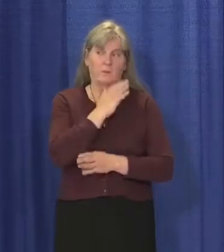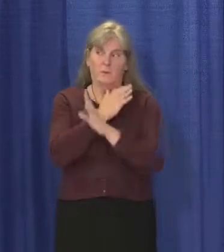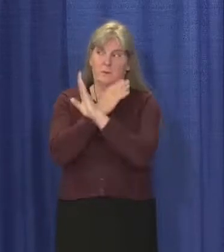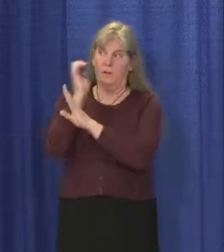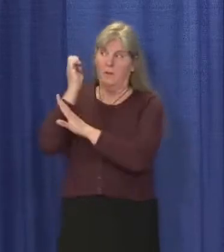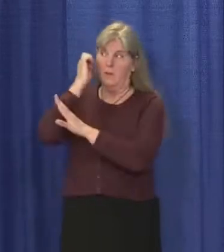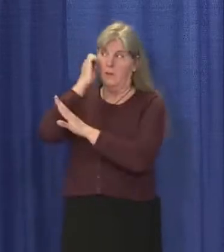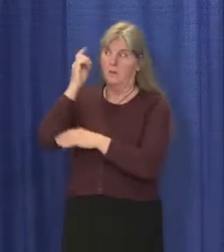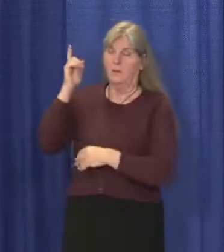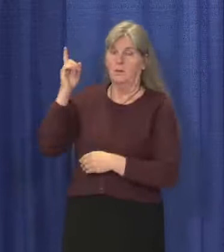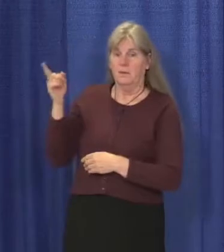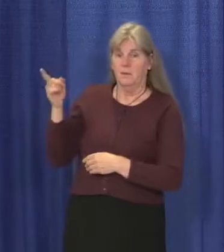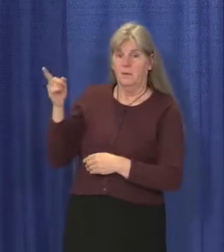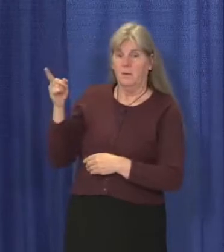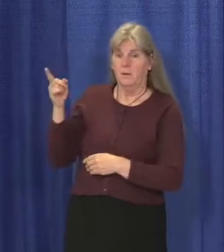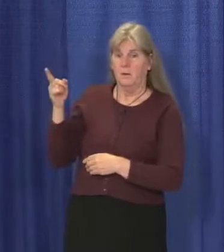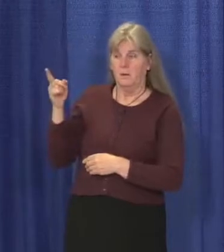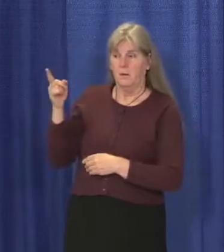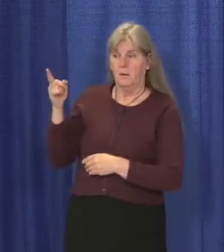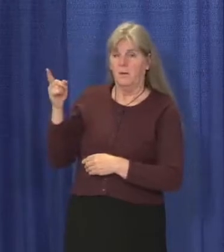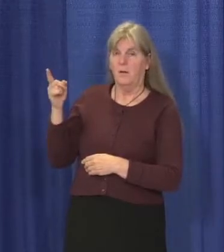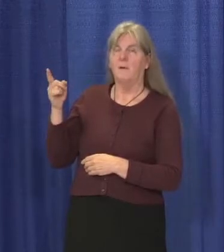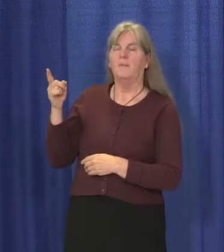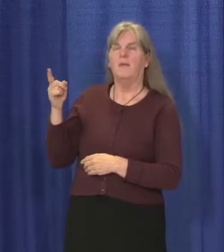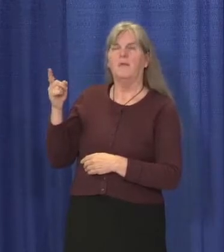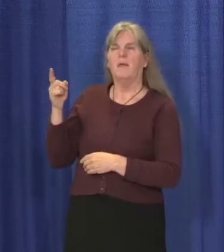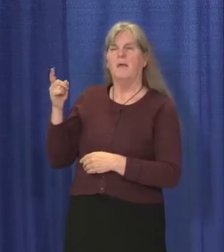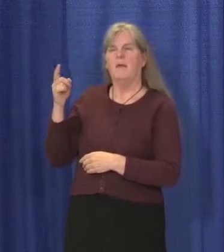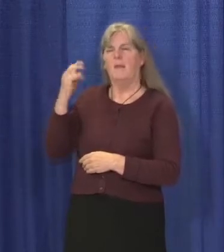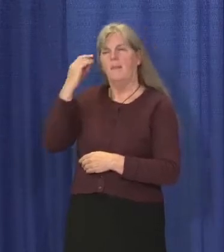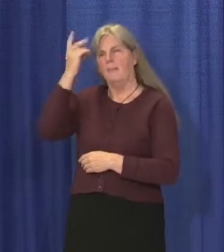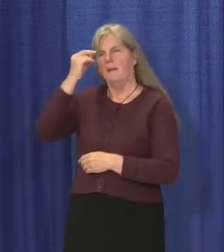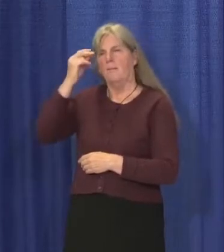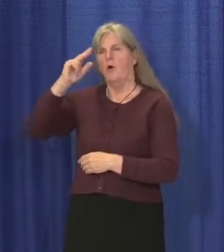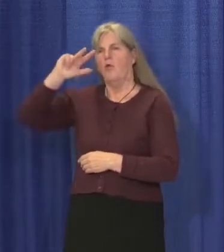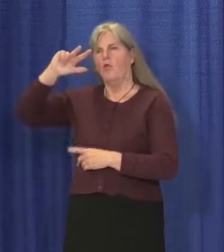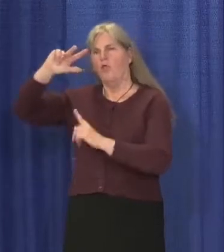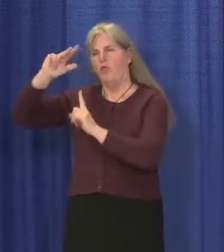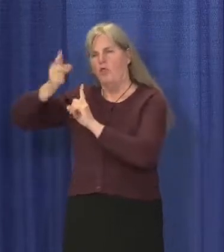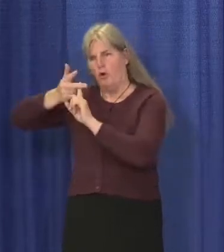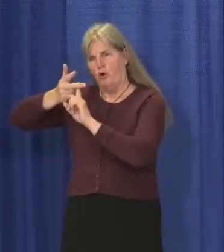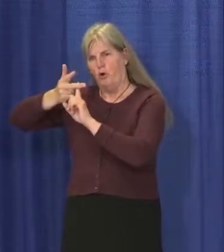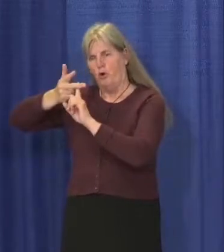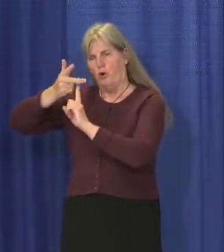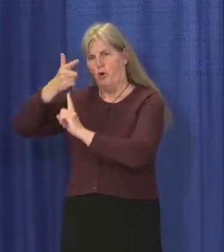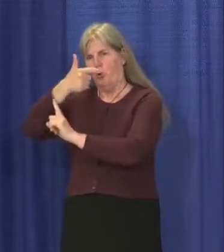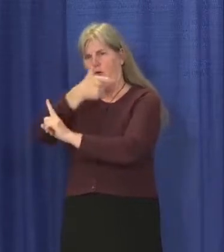there's a lot of people talking about a third round of vaccination, is a something you